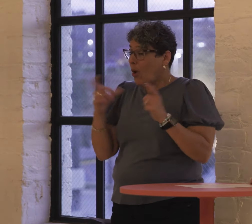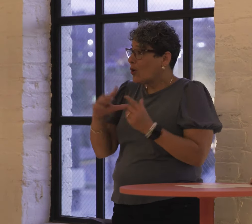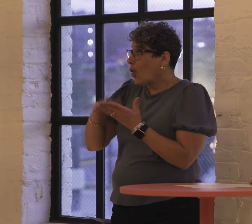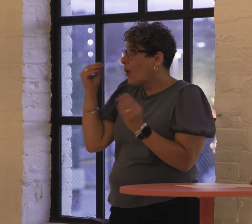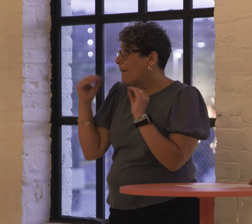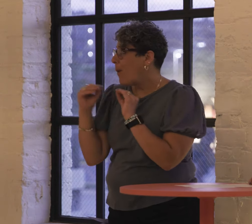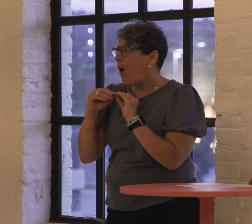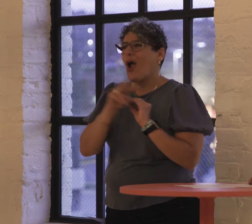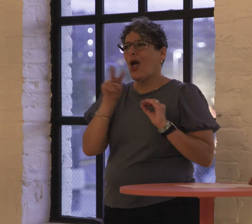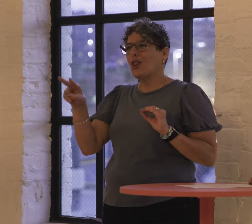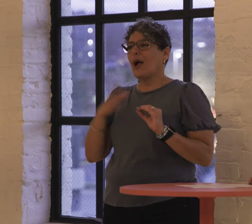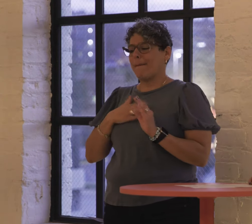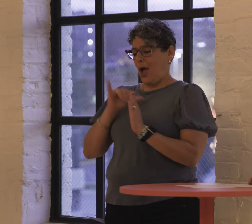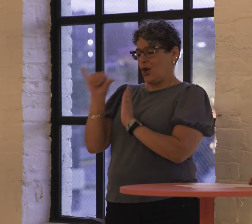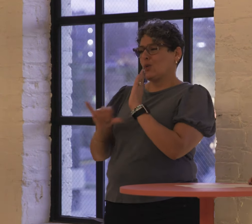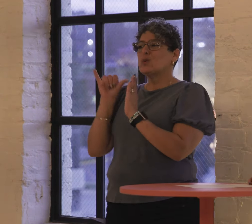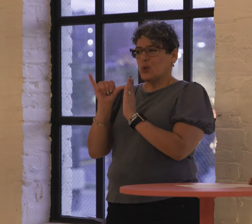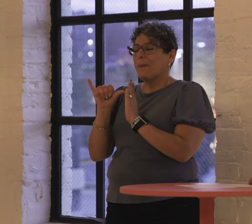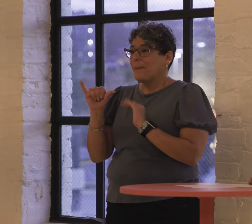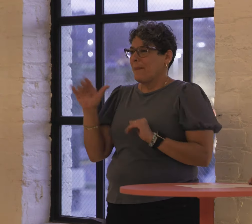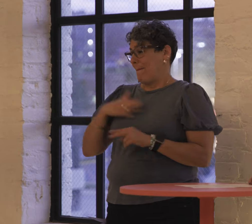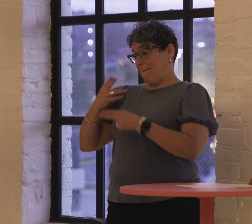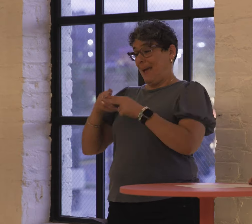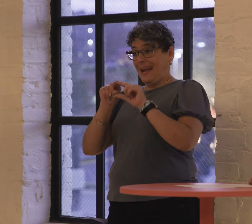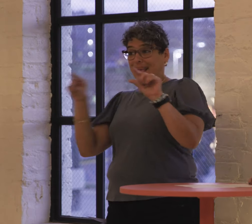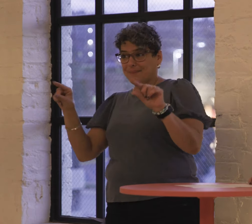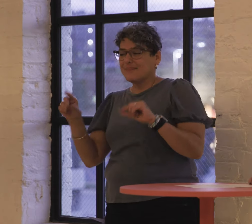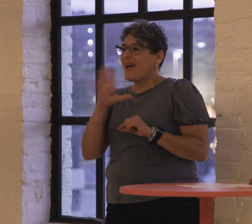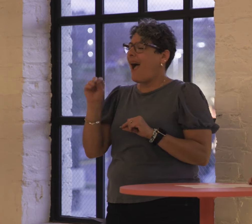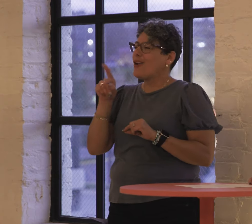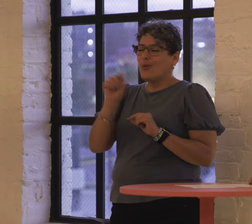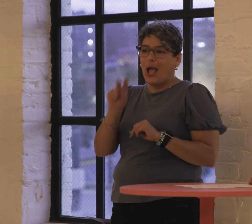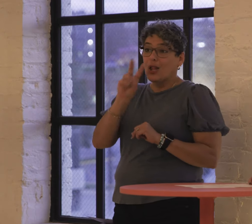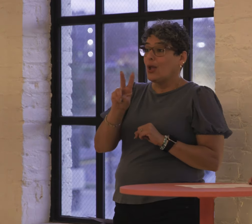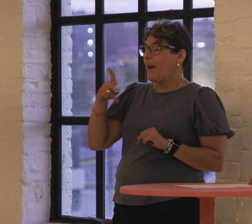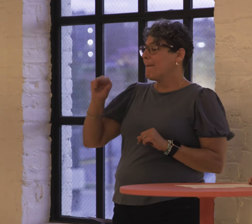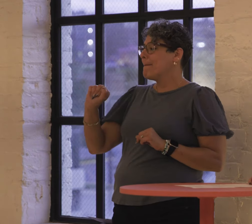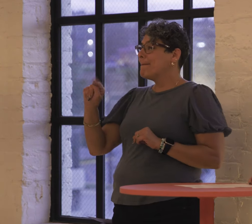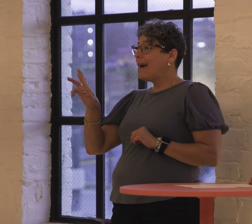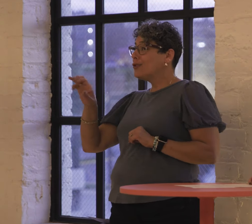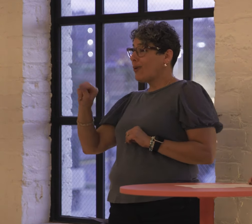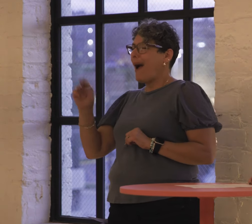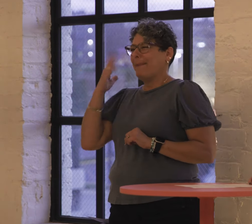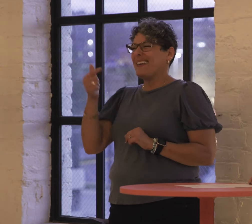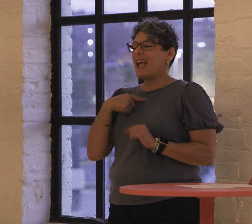channel, which is just my name, and also check out my Patreon where I have snippets of both my books that I'm currently writing shared on there.